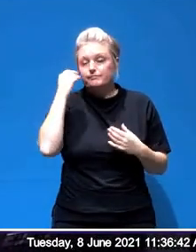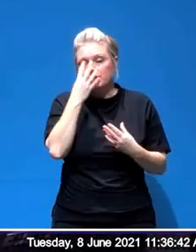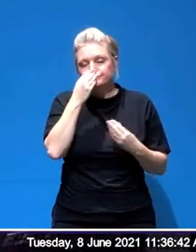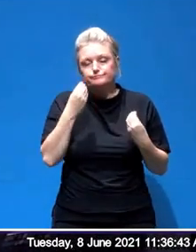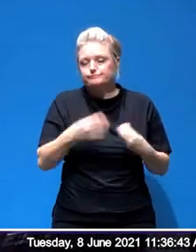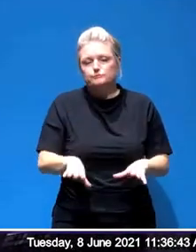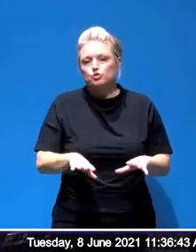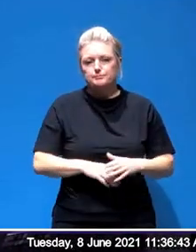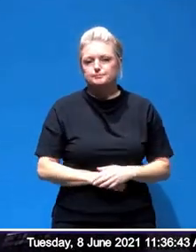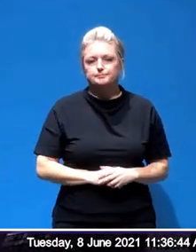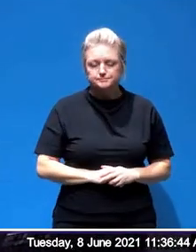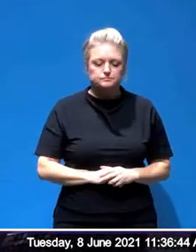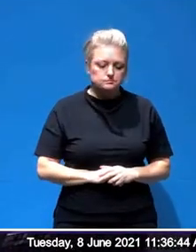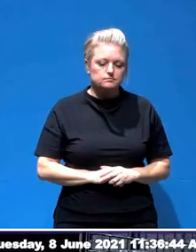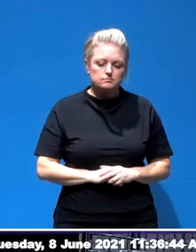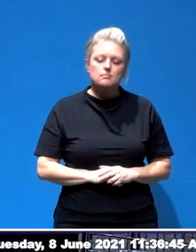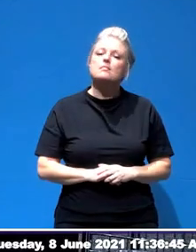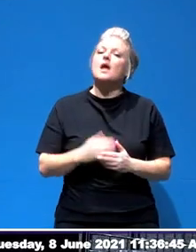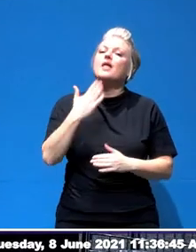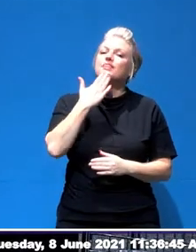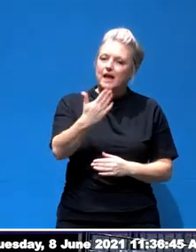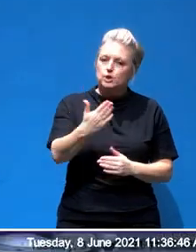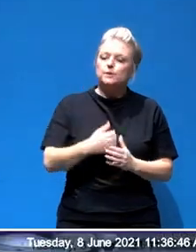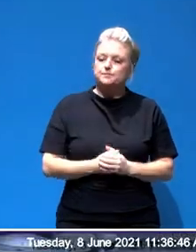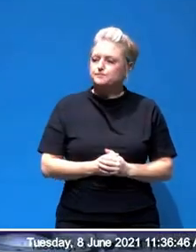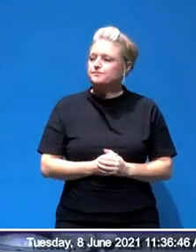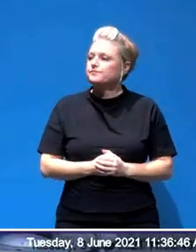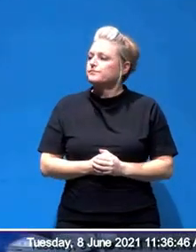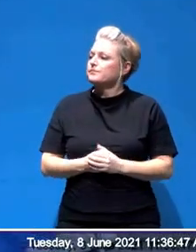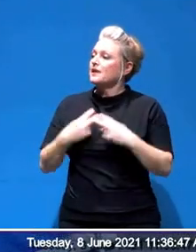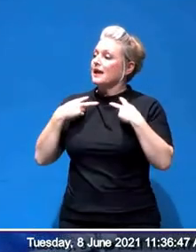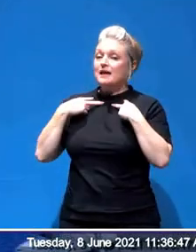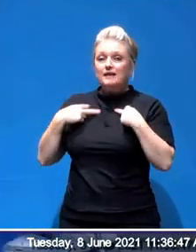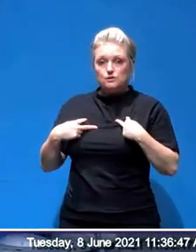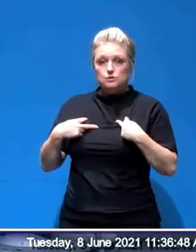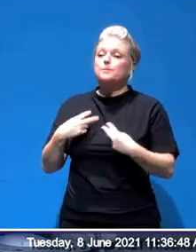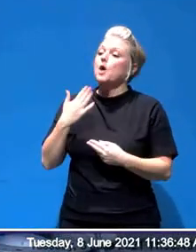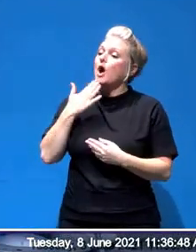COMMISSIONER McEWIN: Thank you, Ms Rogers. Thank you, Ms Eastman. Before you start picking up from where you were up to in your